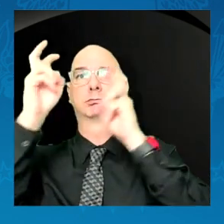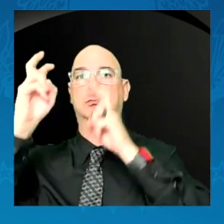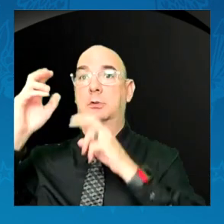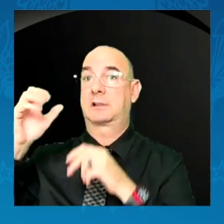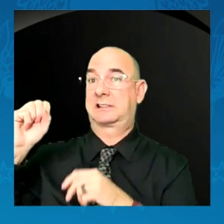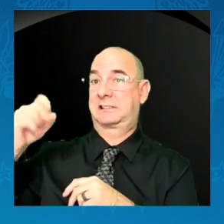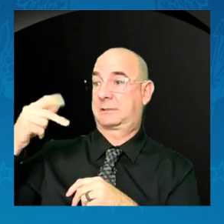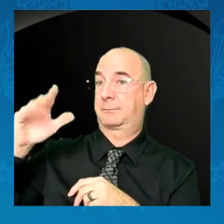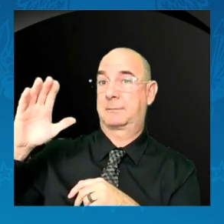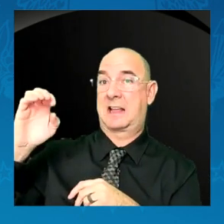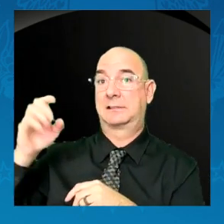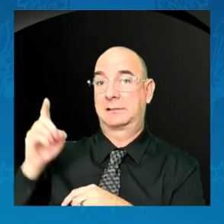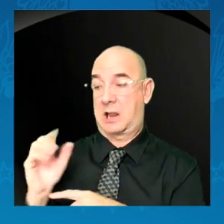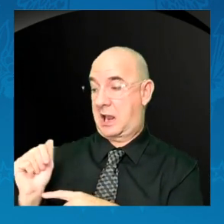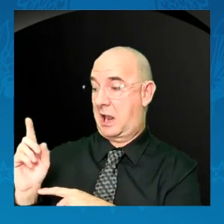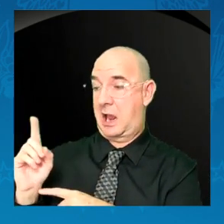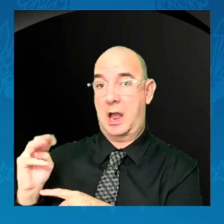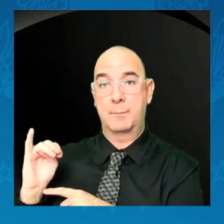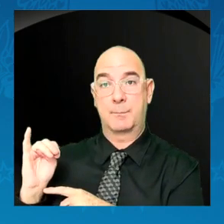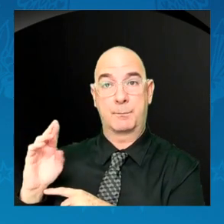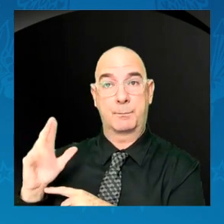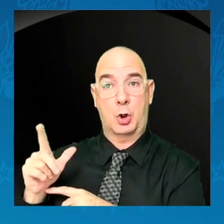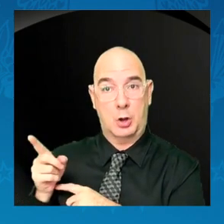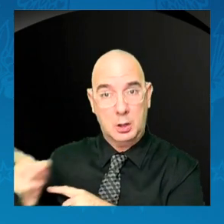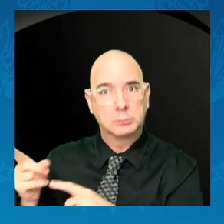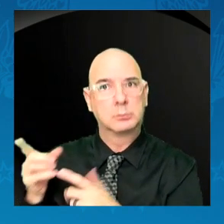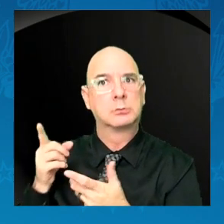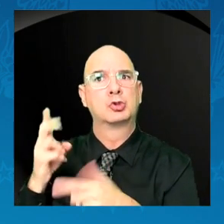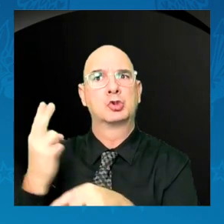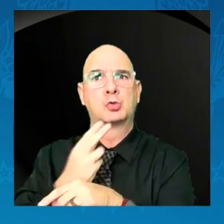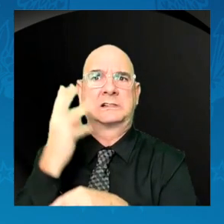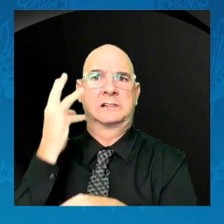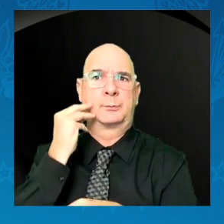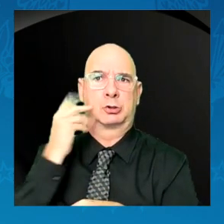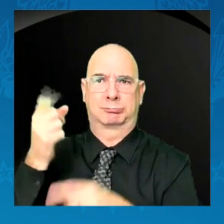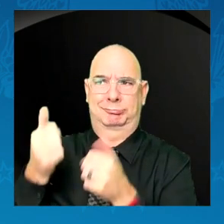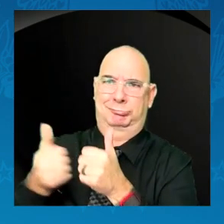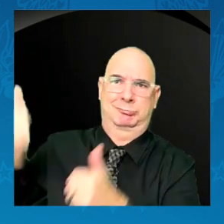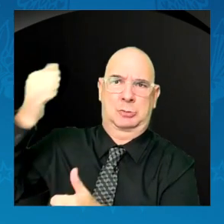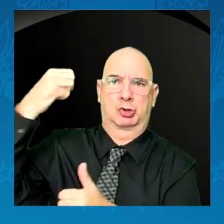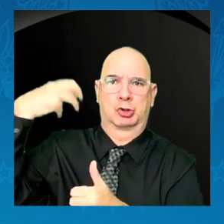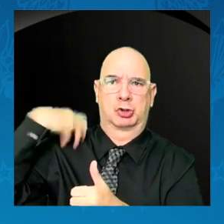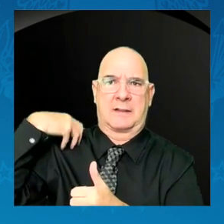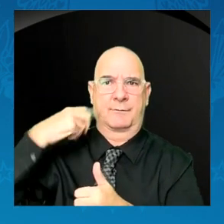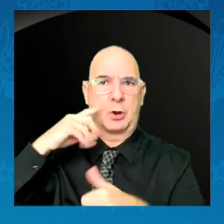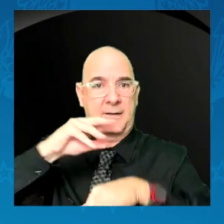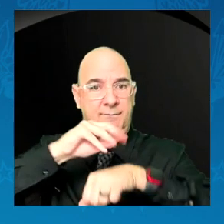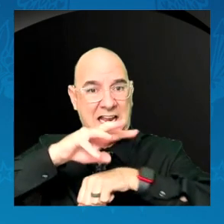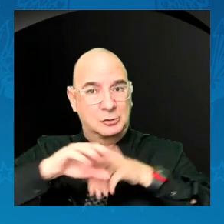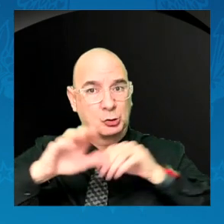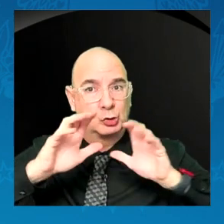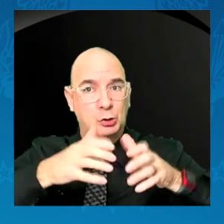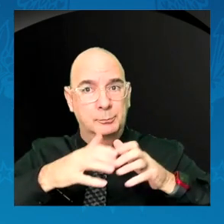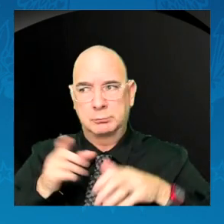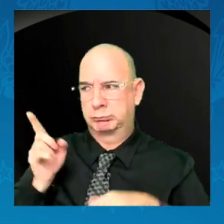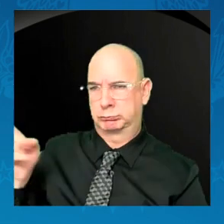having been the chair of the Advisory Group, I appreciate any words that you can offer